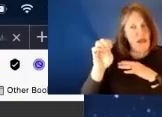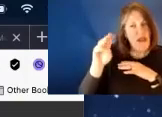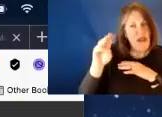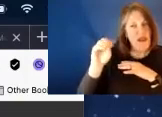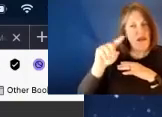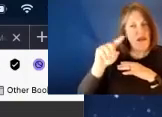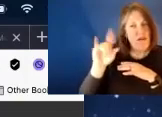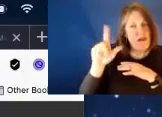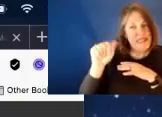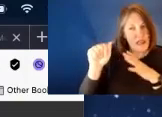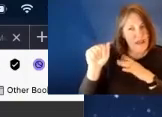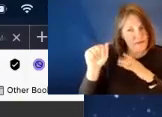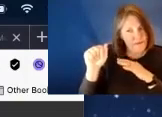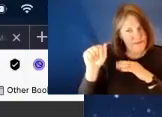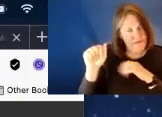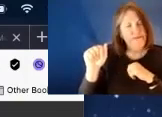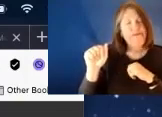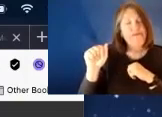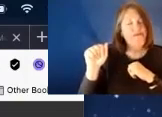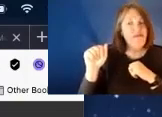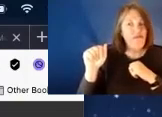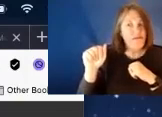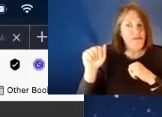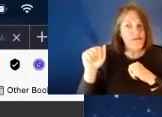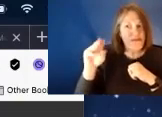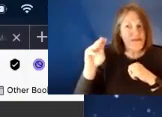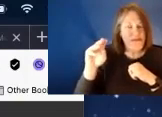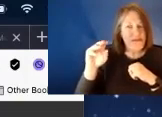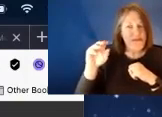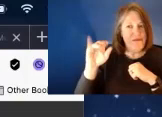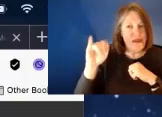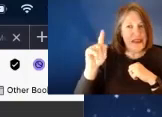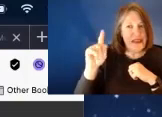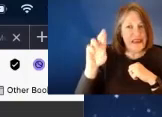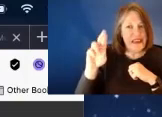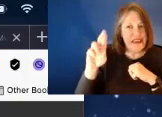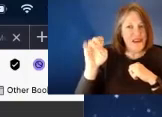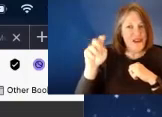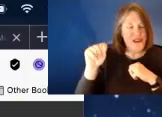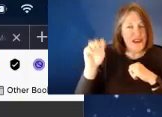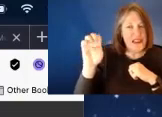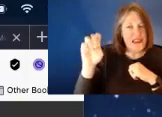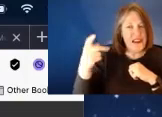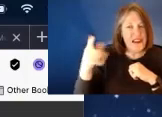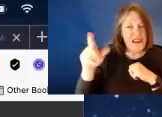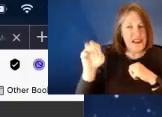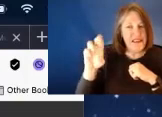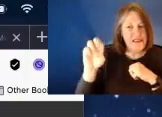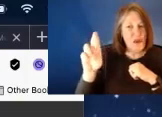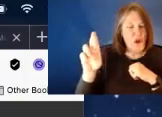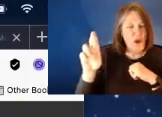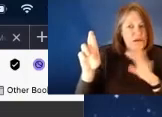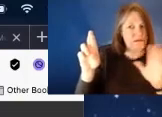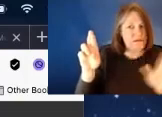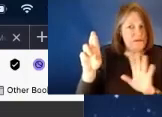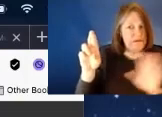really well. Just don't use Internet Explorer. 06:50:20 Having thoroughly read through all